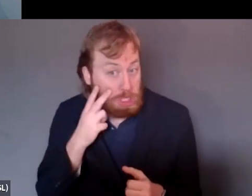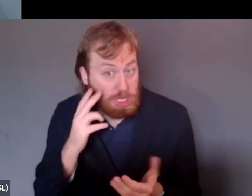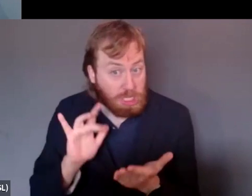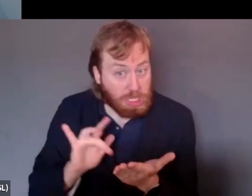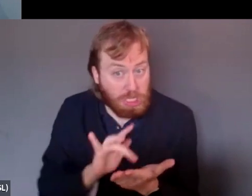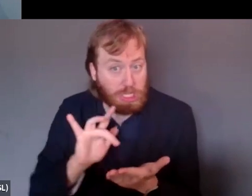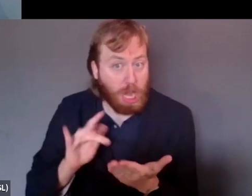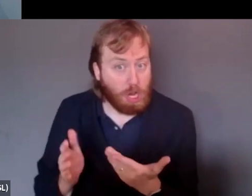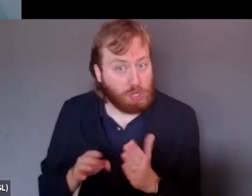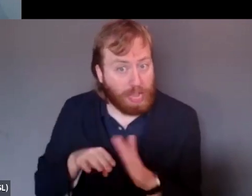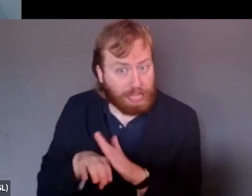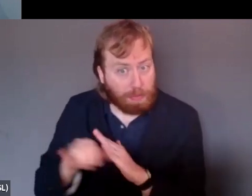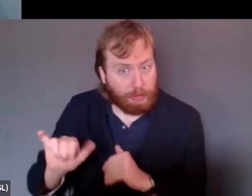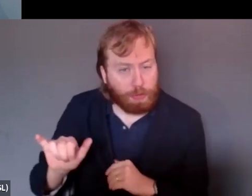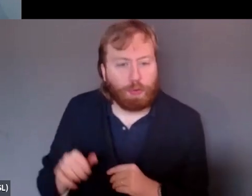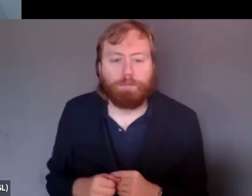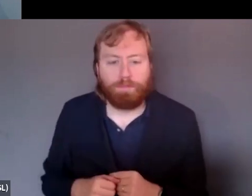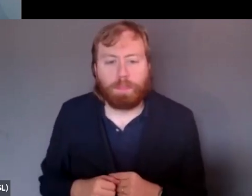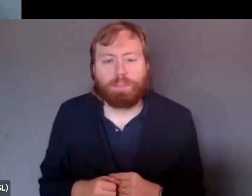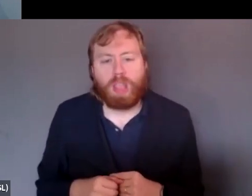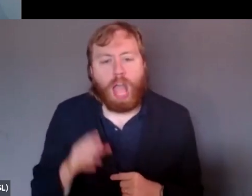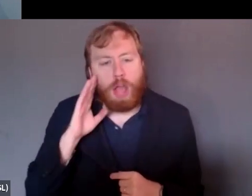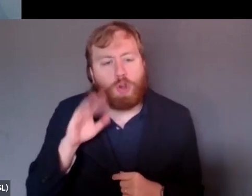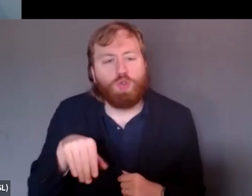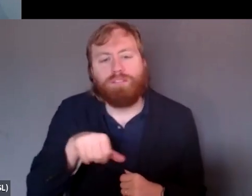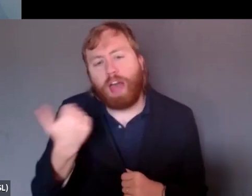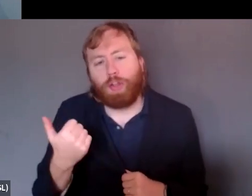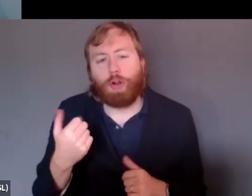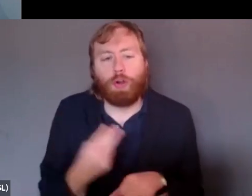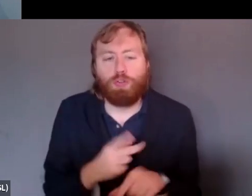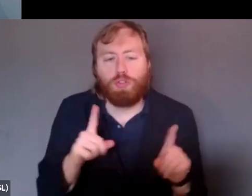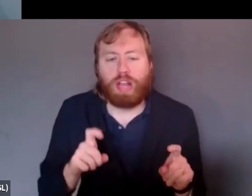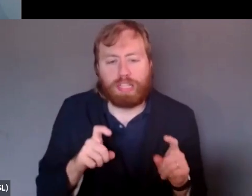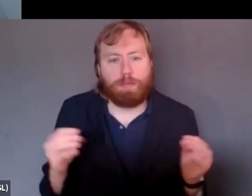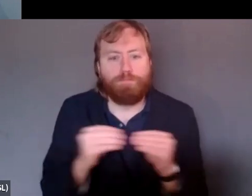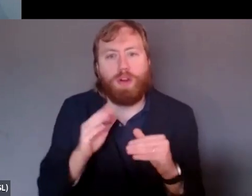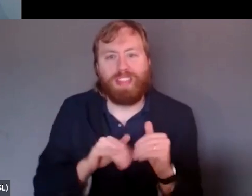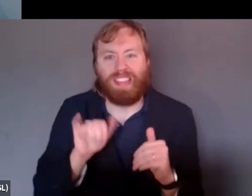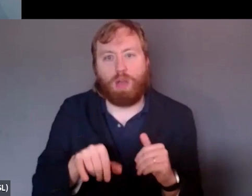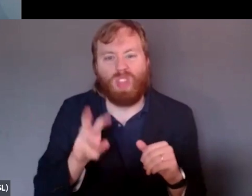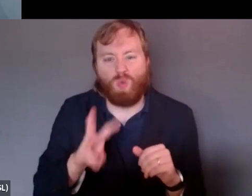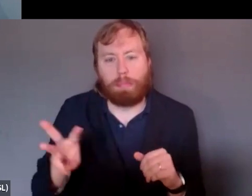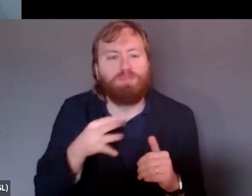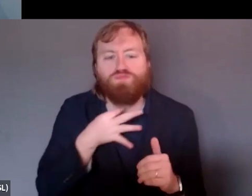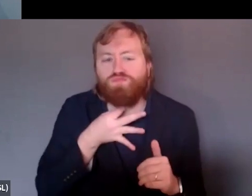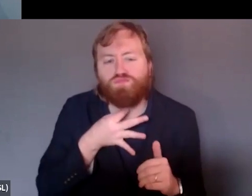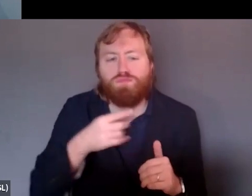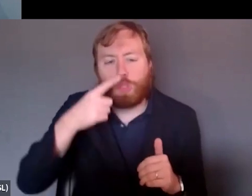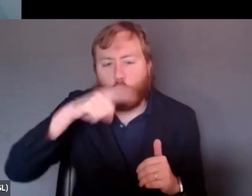Could you talk just a little bit about your thoughts around user testing and how you built some of those scenarios